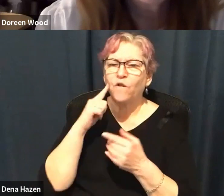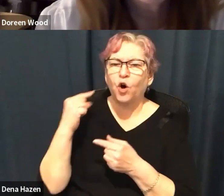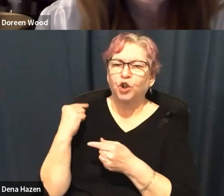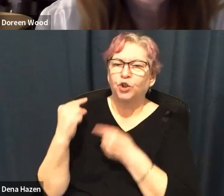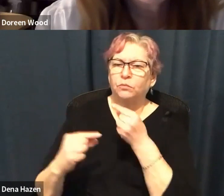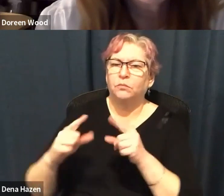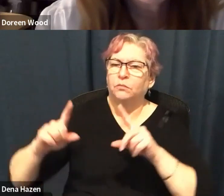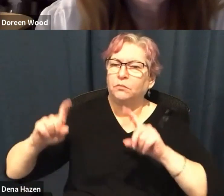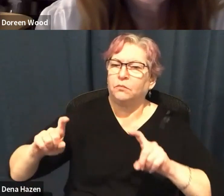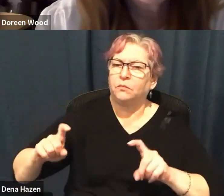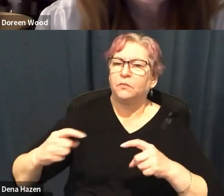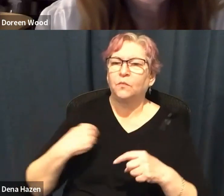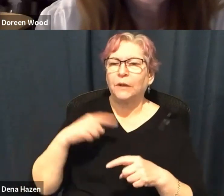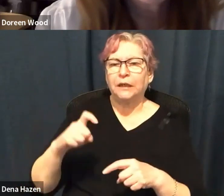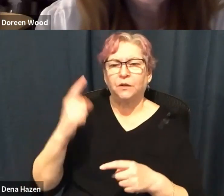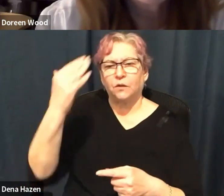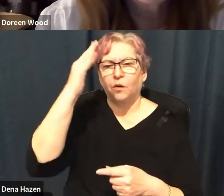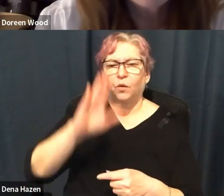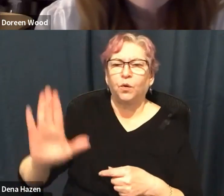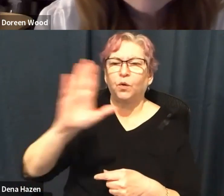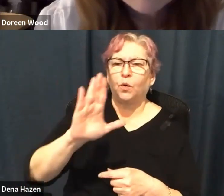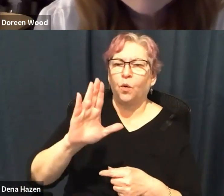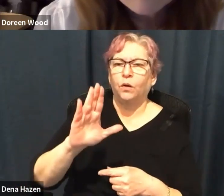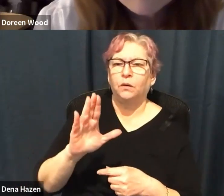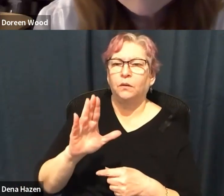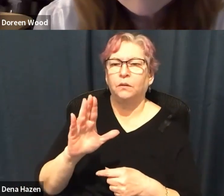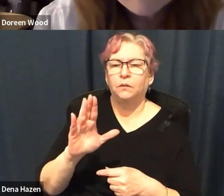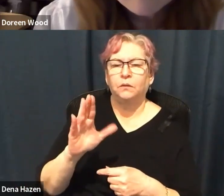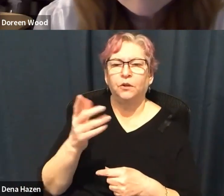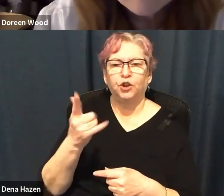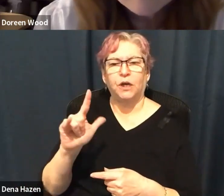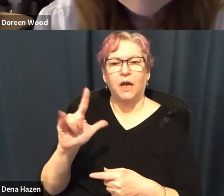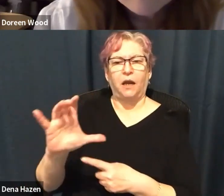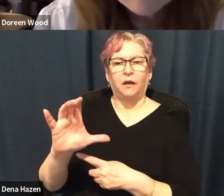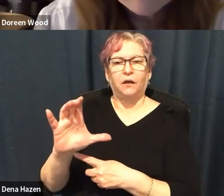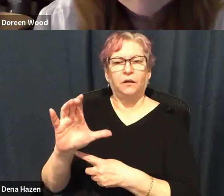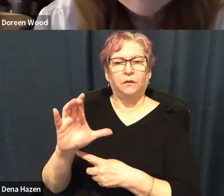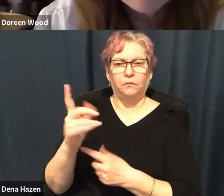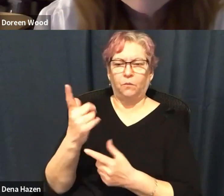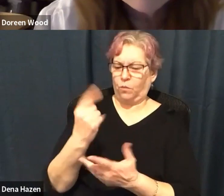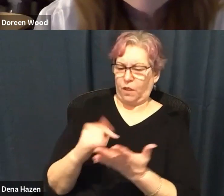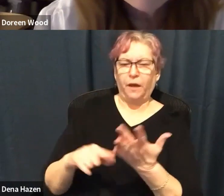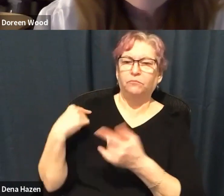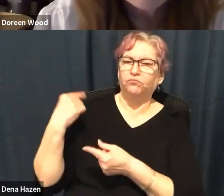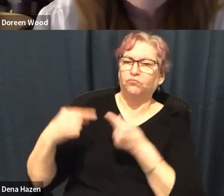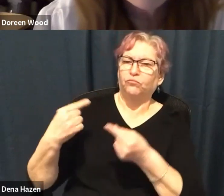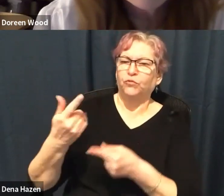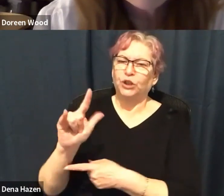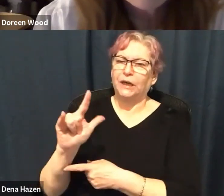that we're developing, that you need to know your genetic gene. So I would probably seek another doctor